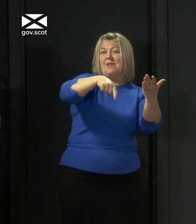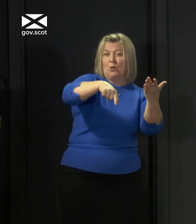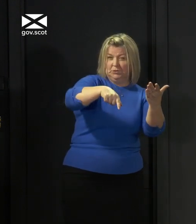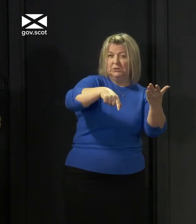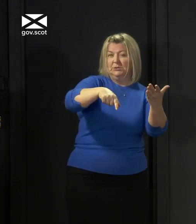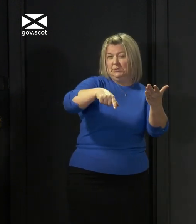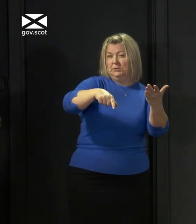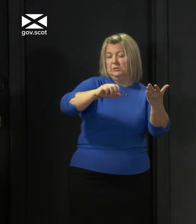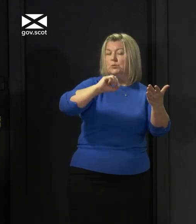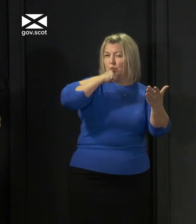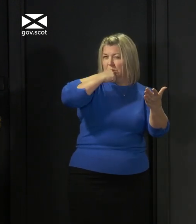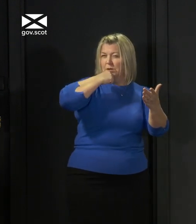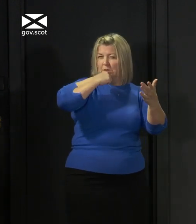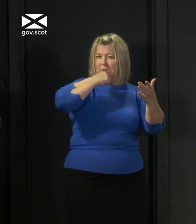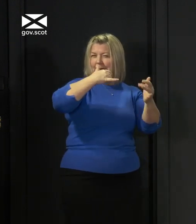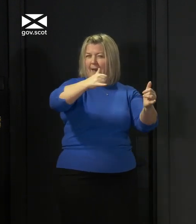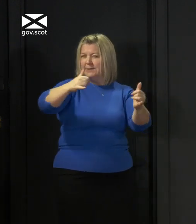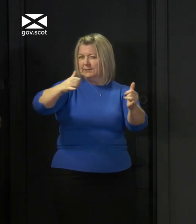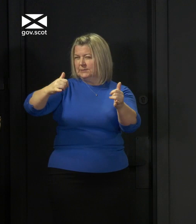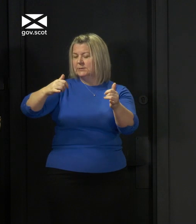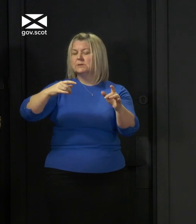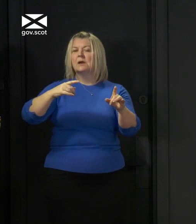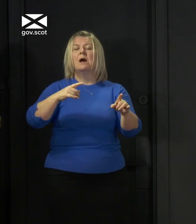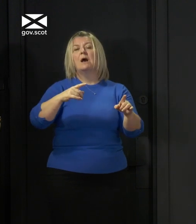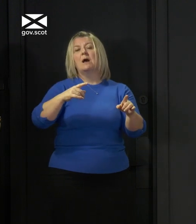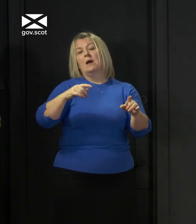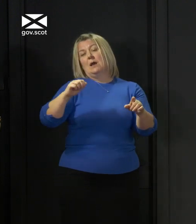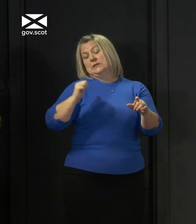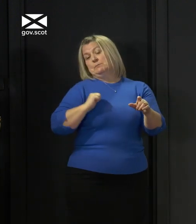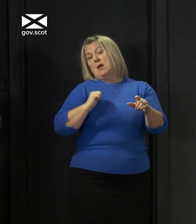capacity by the end of April will be in excess of that three and a half thousand